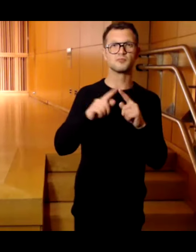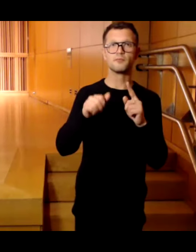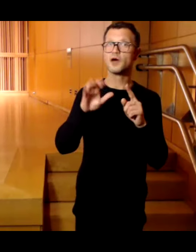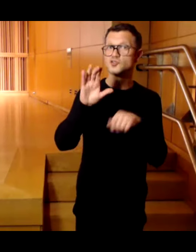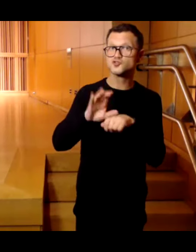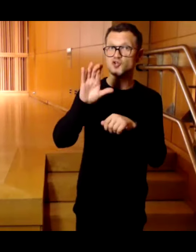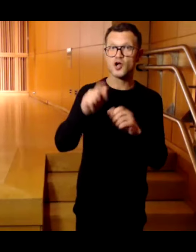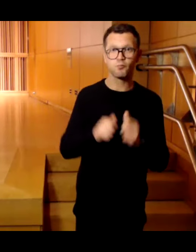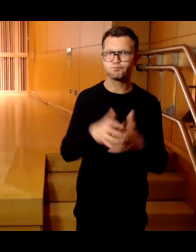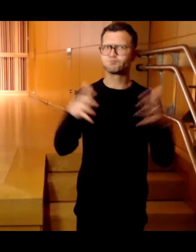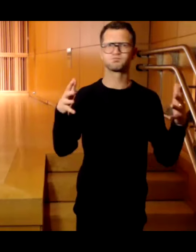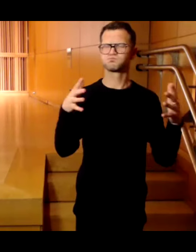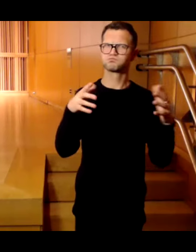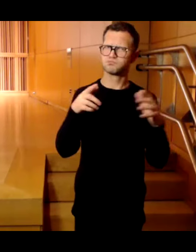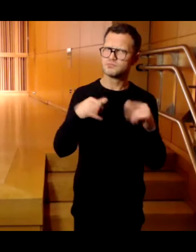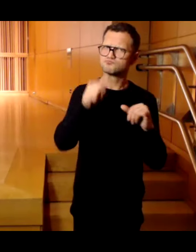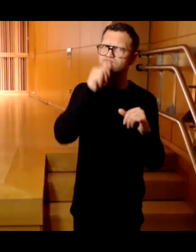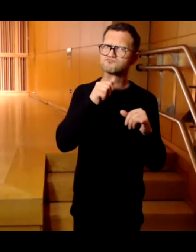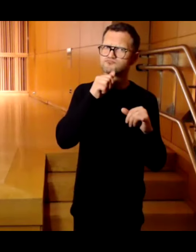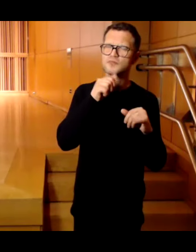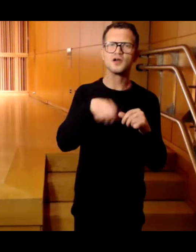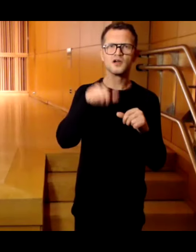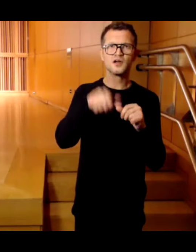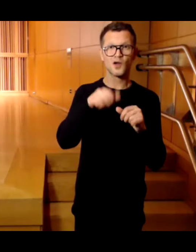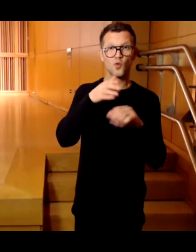the wooden building that I remember from my childhood was never knocked down.